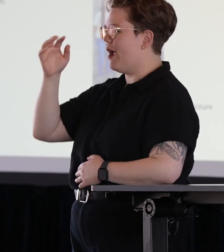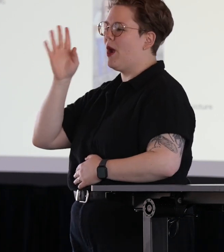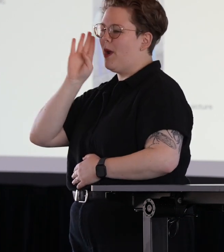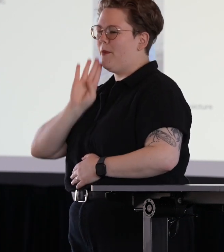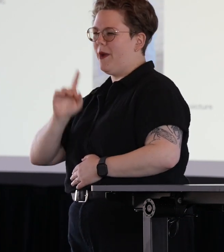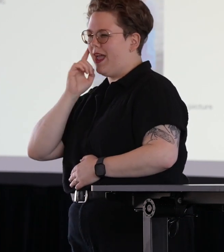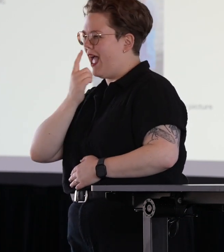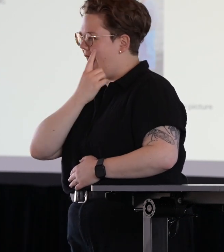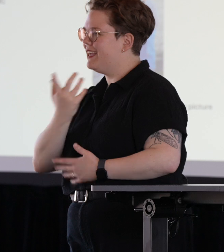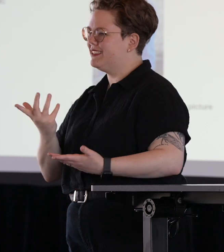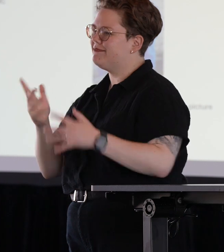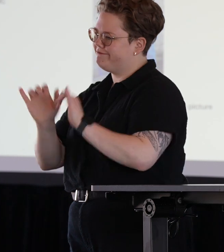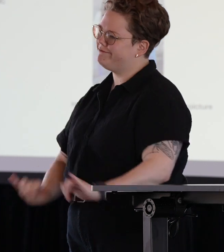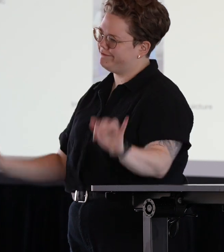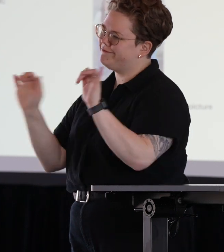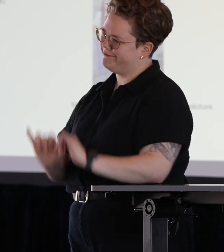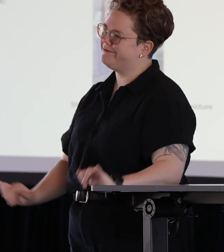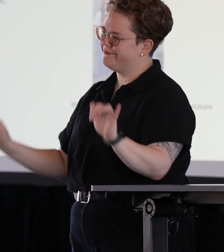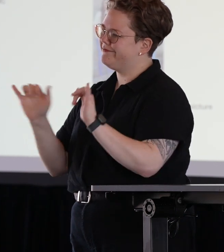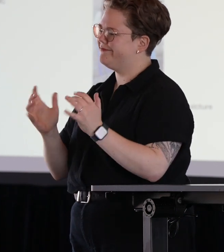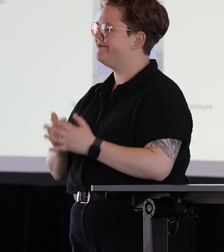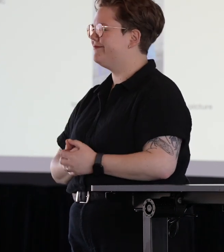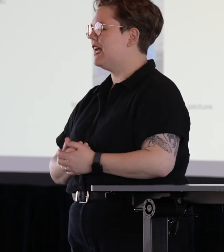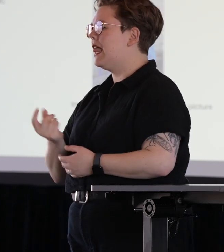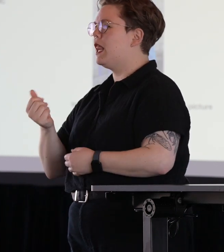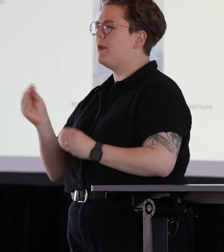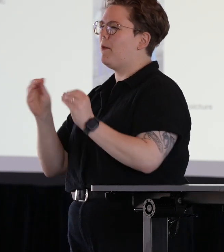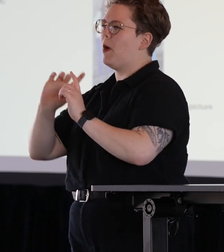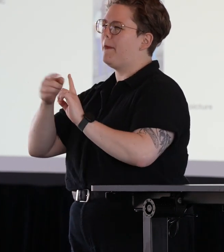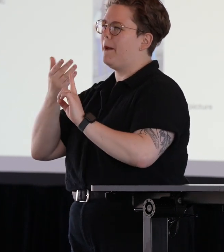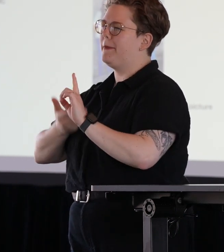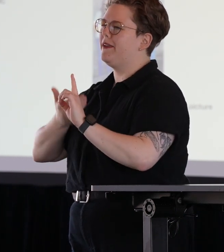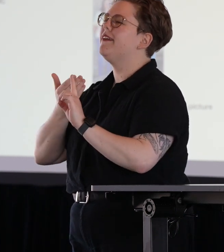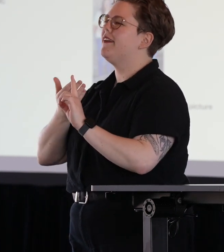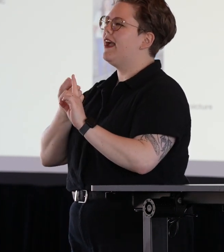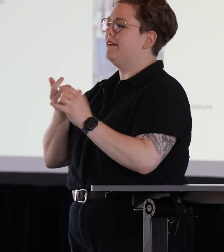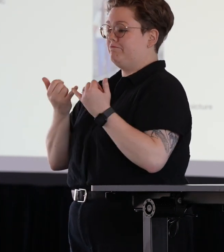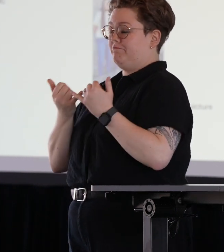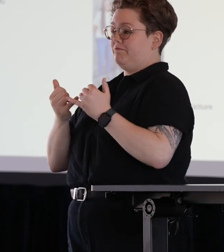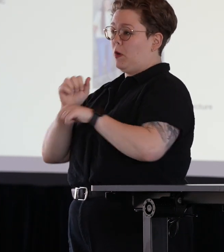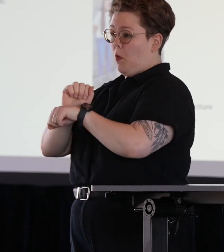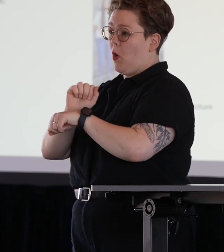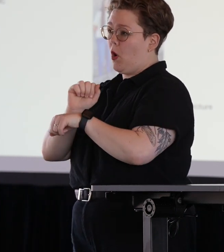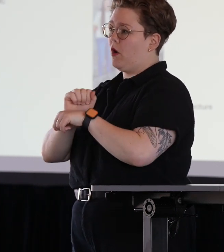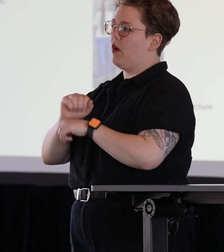might see a little bit more about me. I do currently practice and our pro bono clinic, which is integrated into